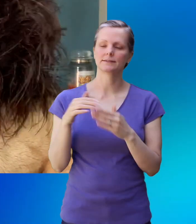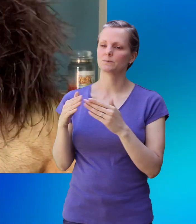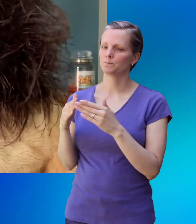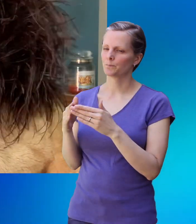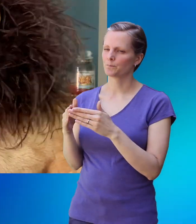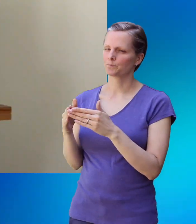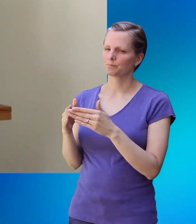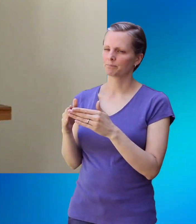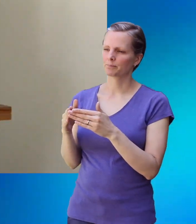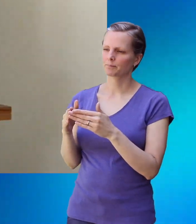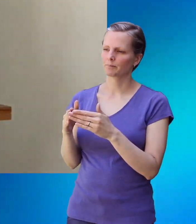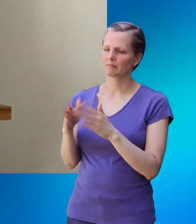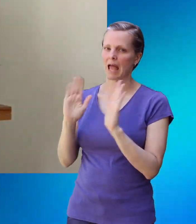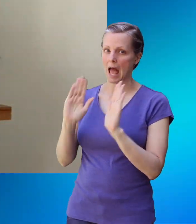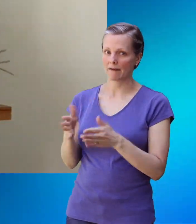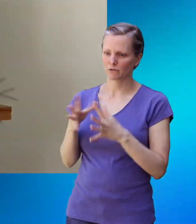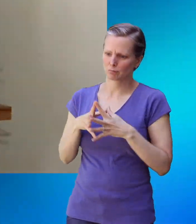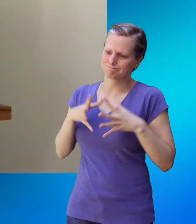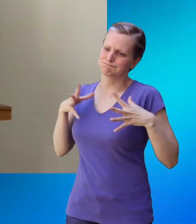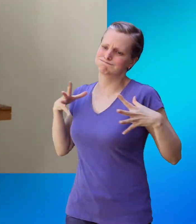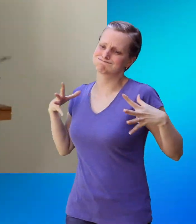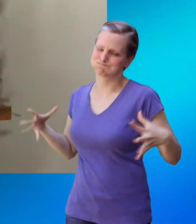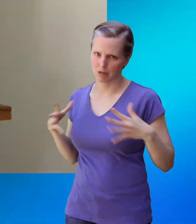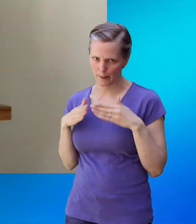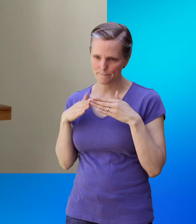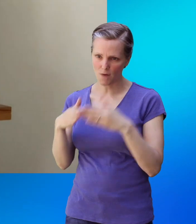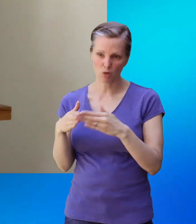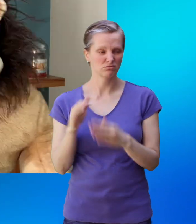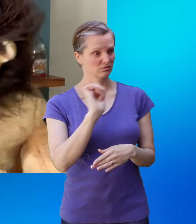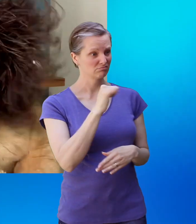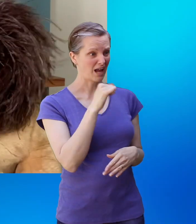It's going to have to be a really big boat. Well, yeah, it will have to be a big